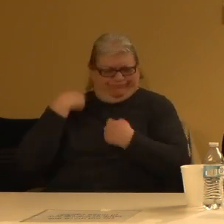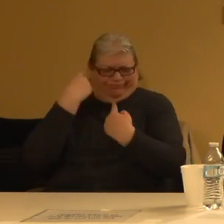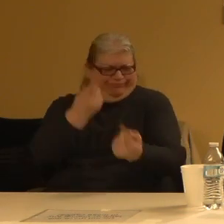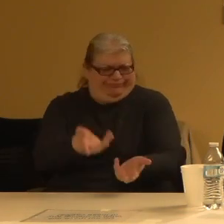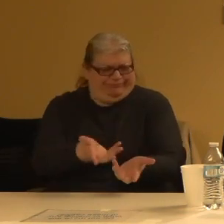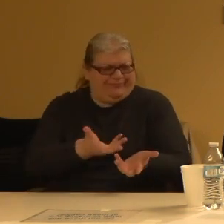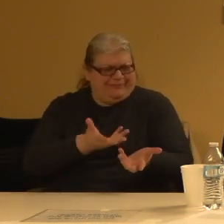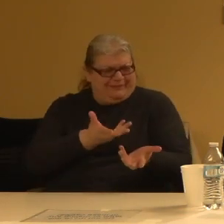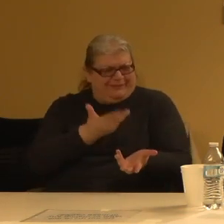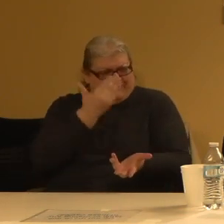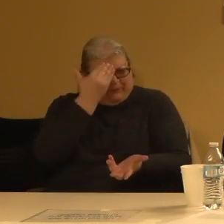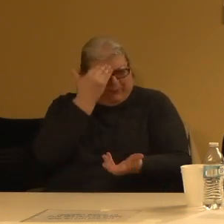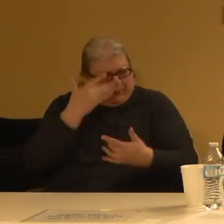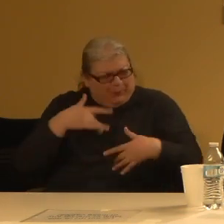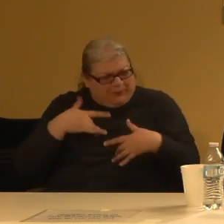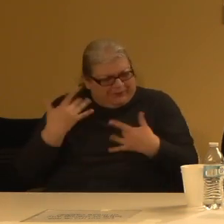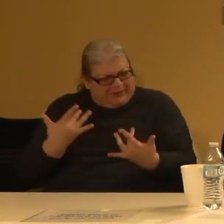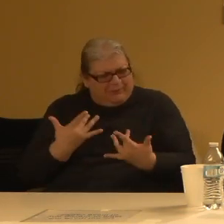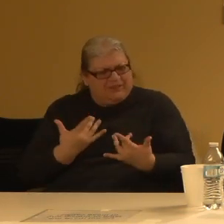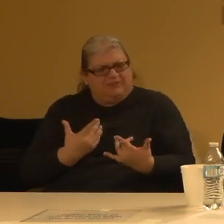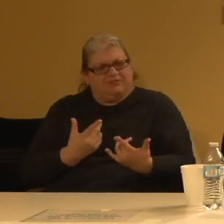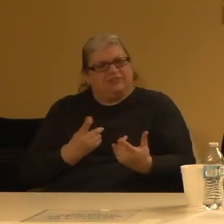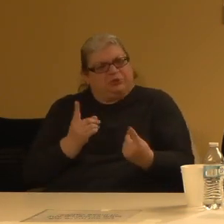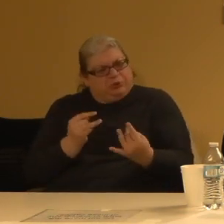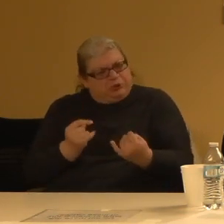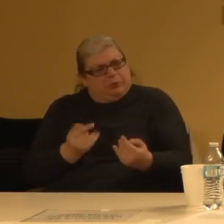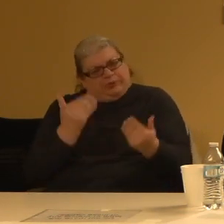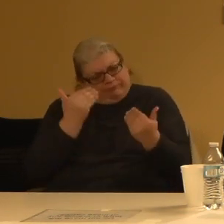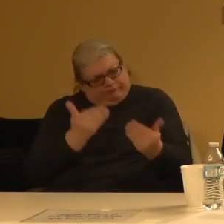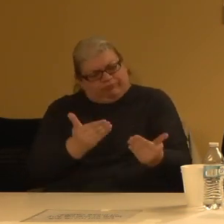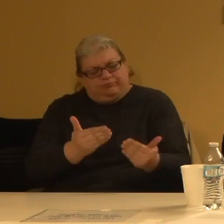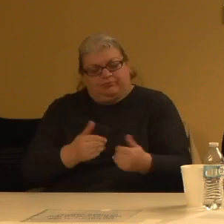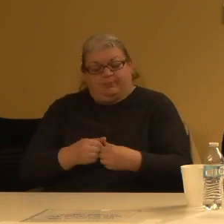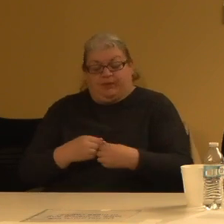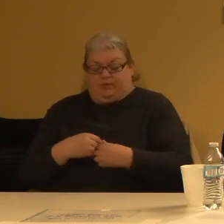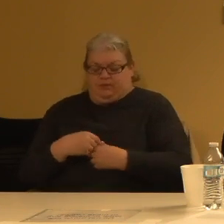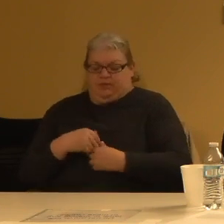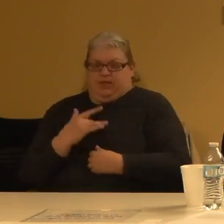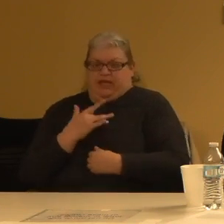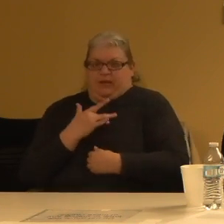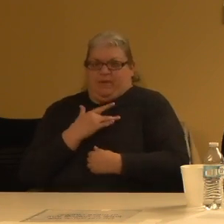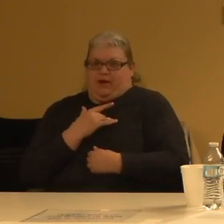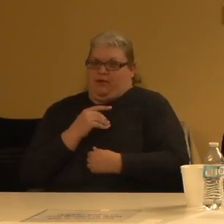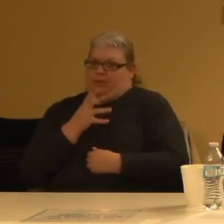And then of course, because I am a mama-turge at heart, then I signed into Zoom and watched what happened.